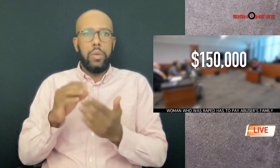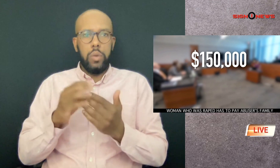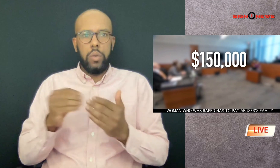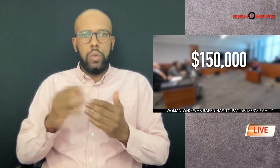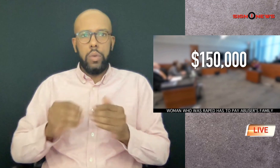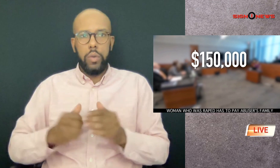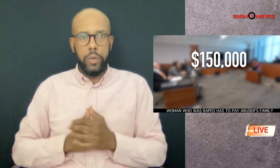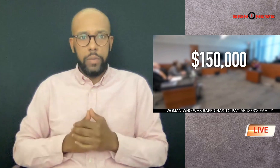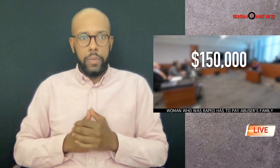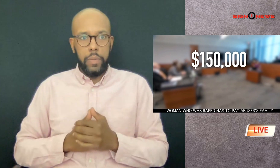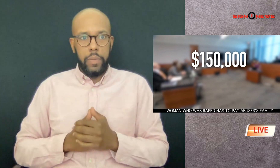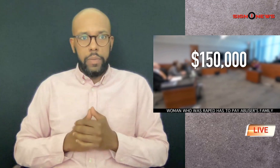no matter the circumstances